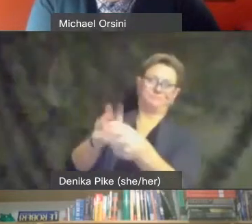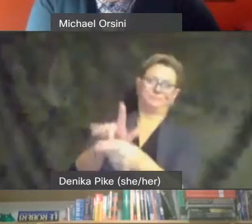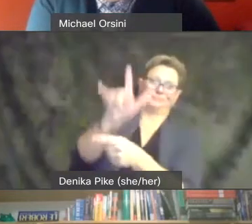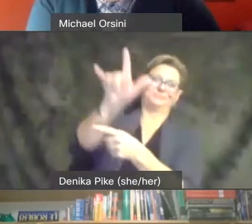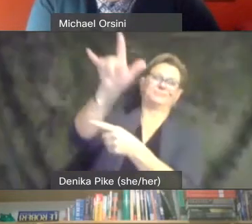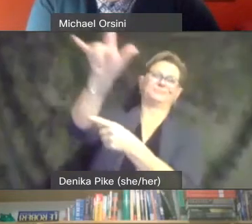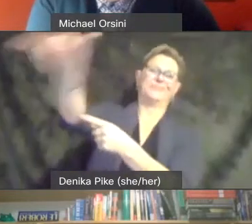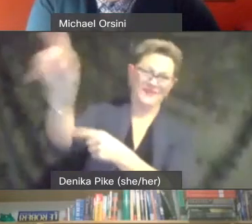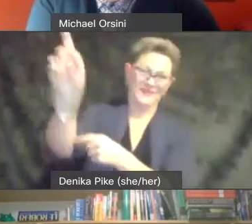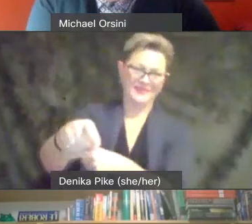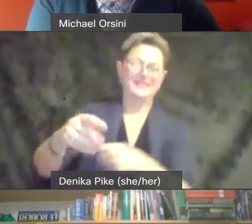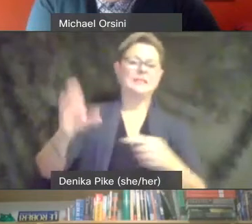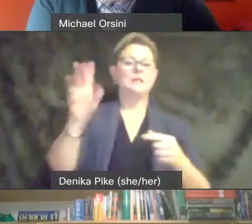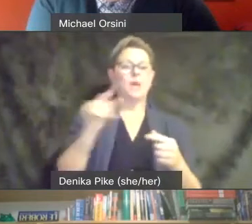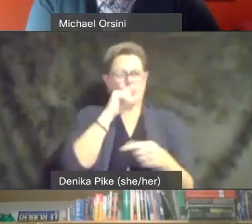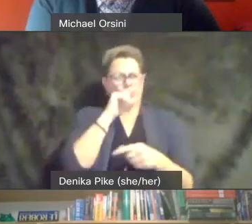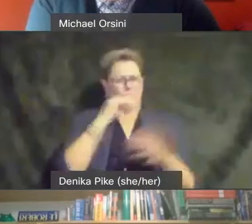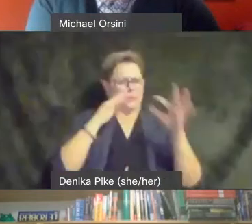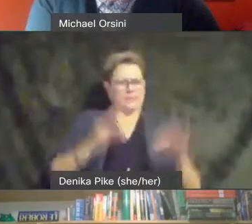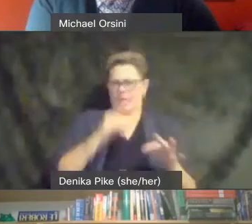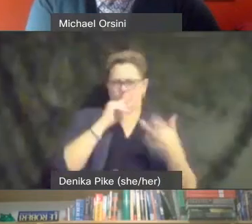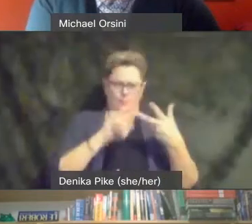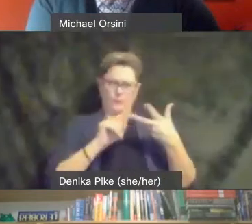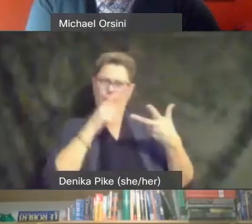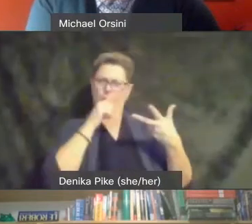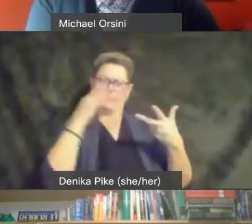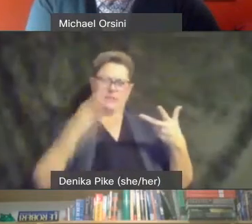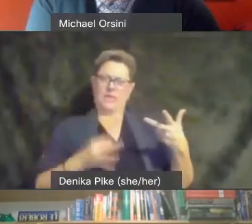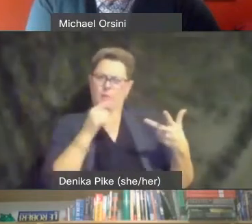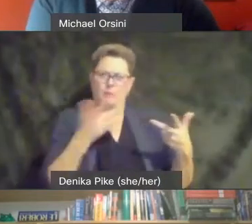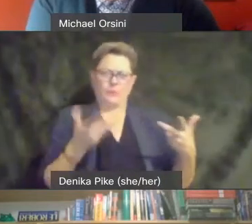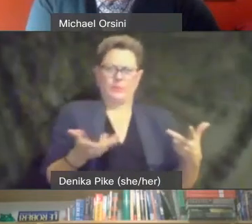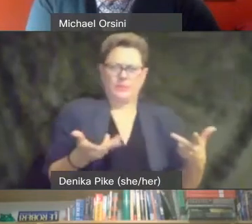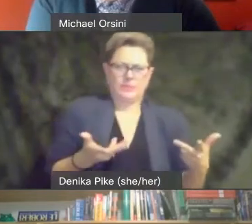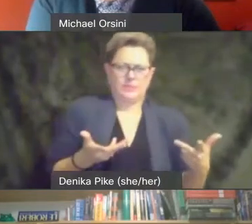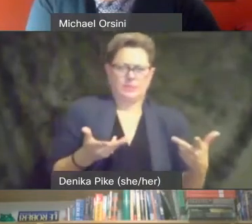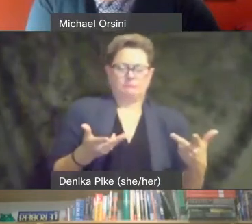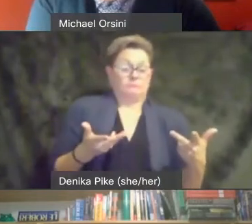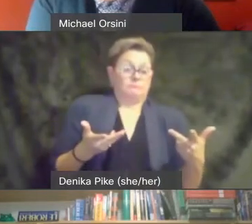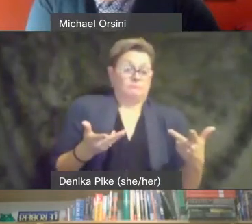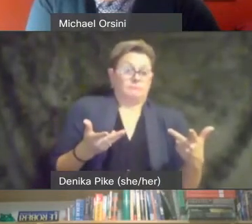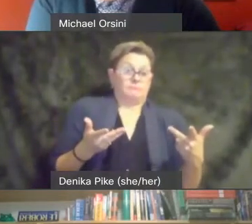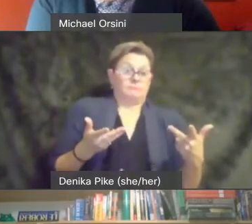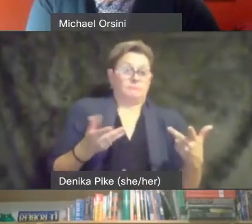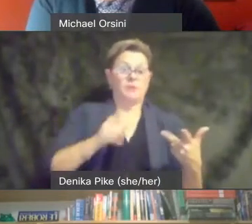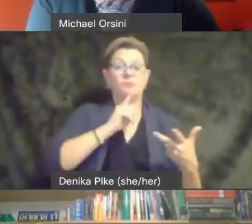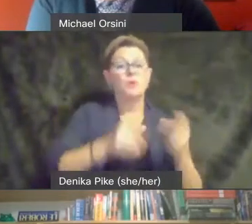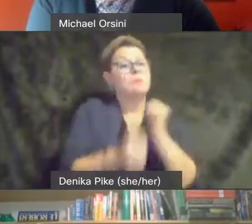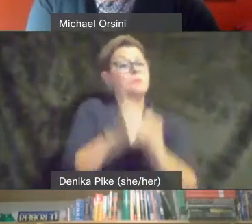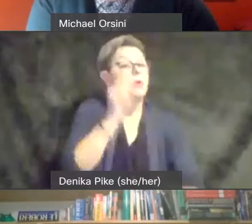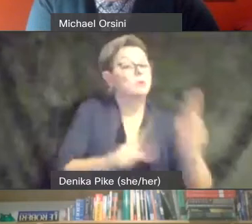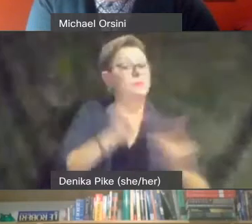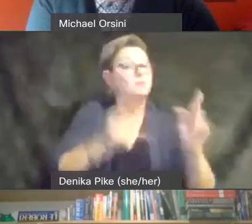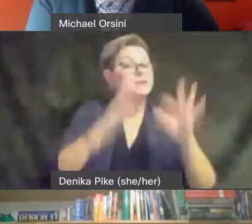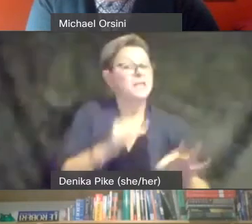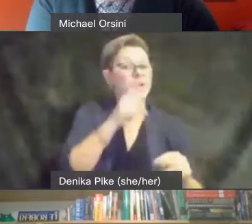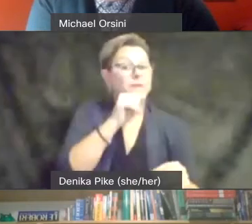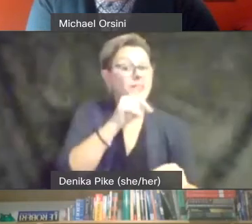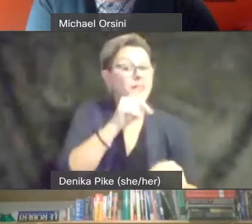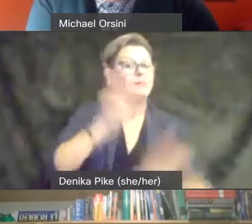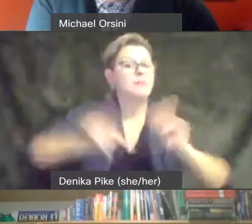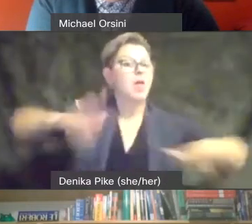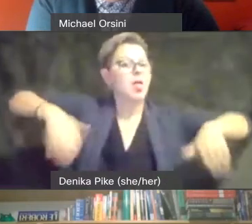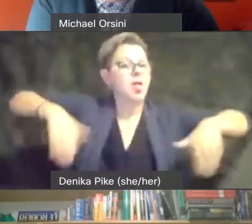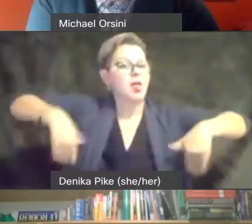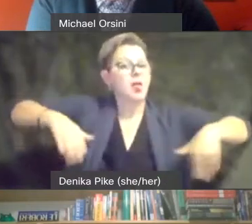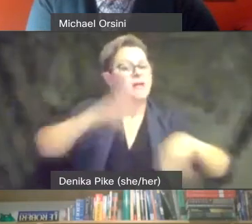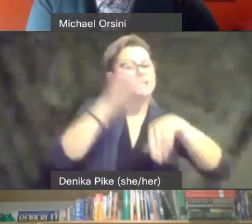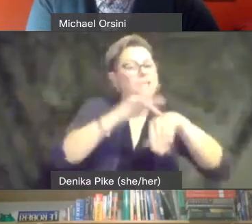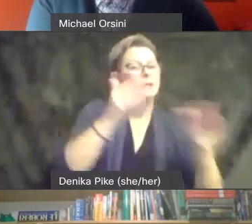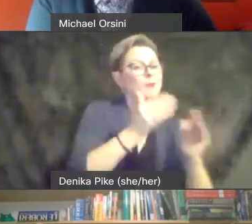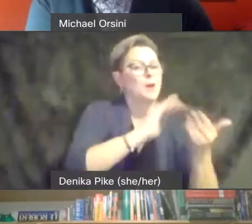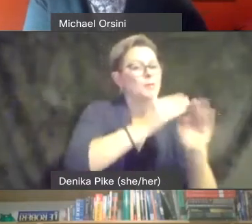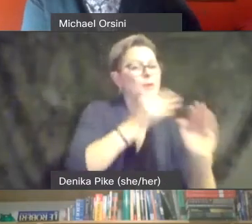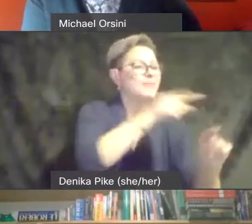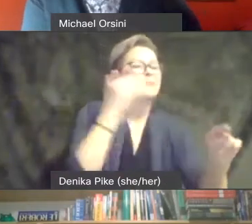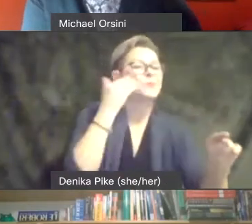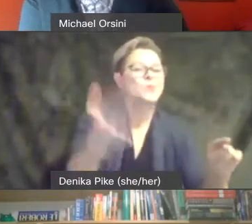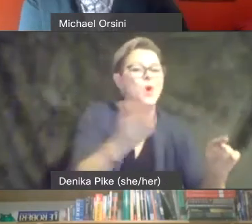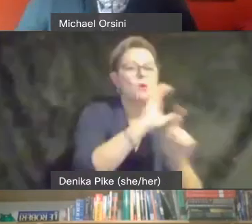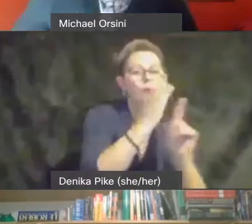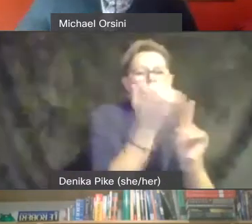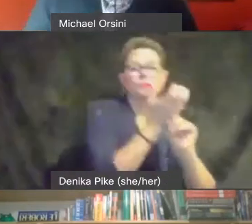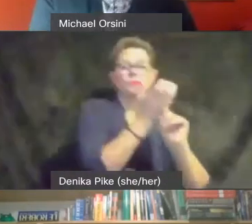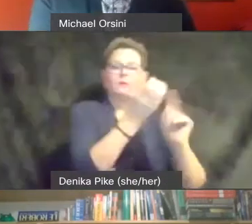You know, who gets to decide these things who's at the decision, making table more often than not. These decisions are made by people who have never set foot in a real community. That don't understand the dynamics of these places and also tend to think of them as a model lift.